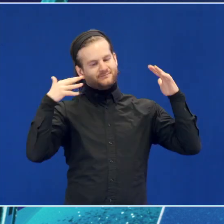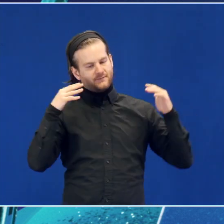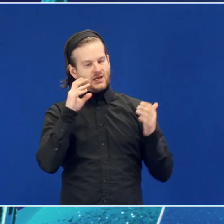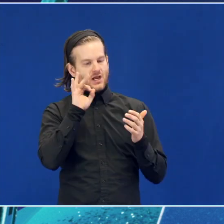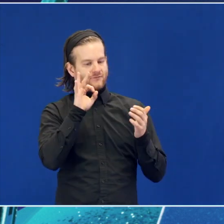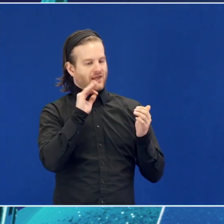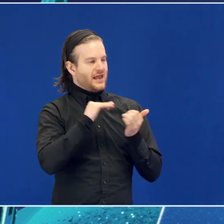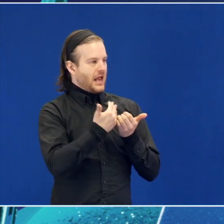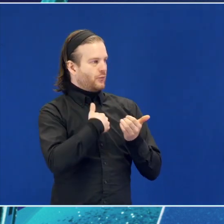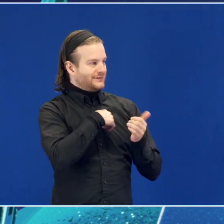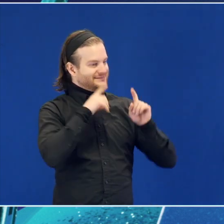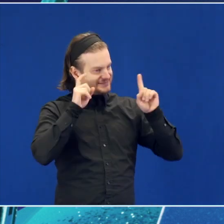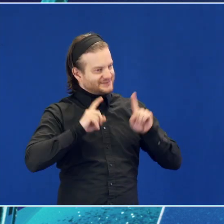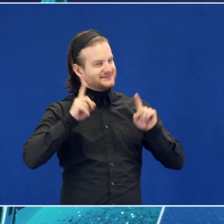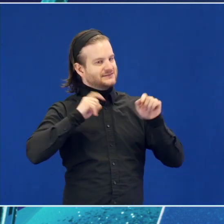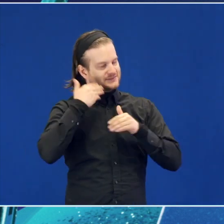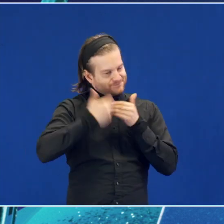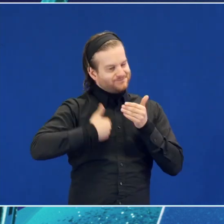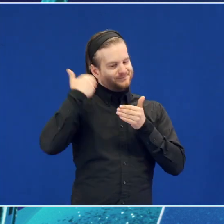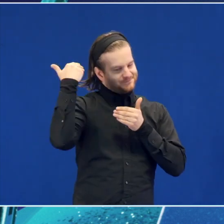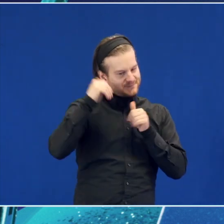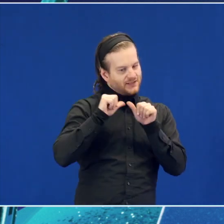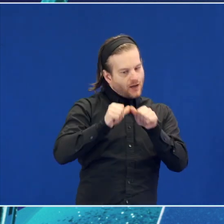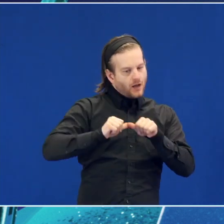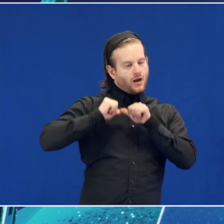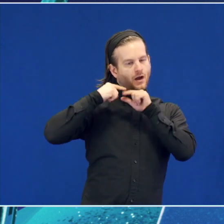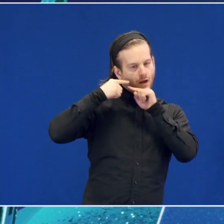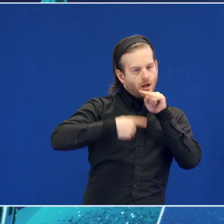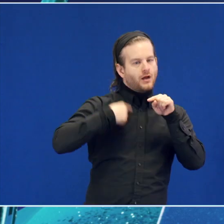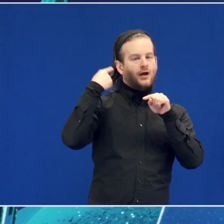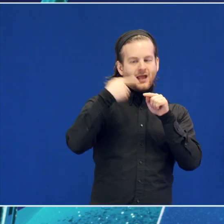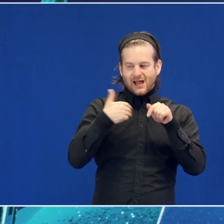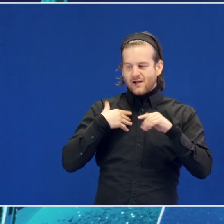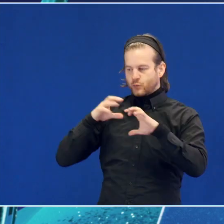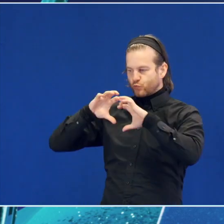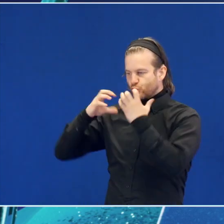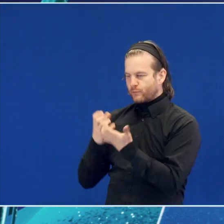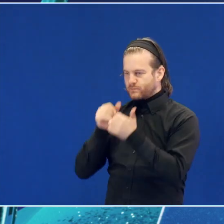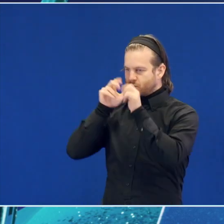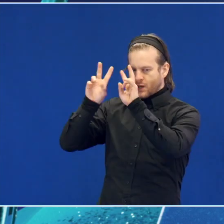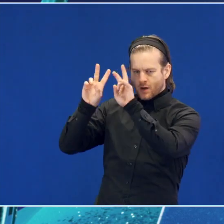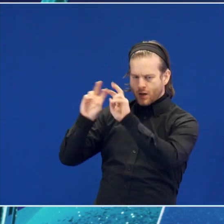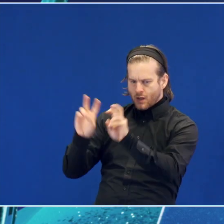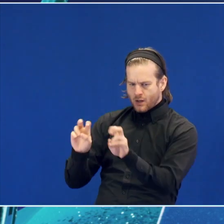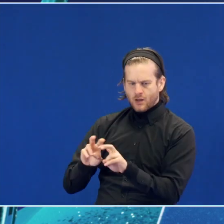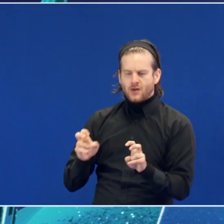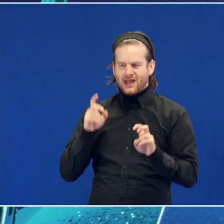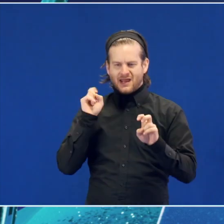And you have to tie these things together in order to achieve the outcome. So harness engineering is not only about creating that,